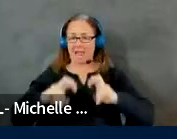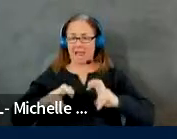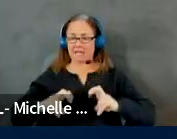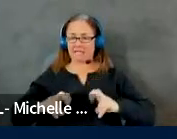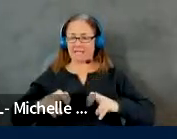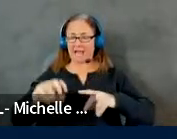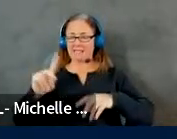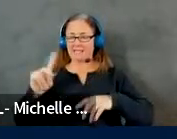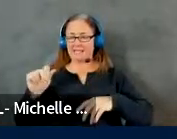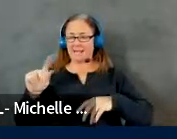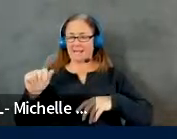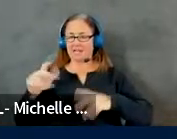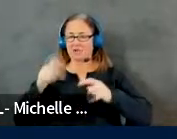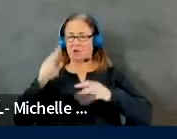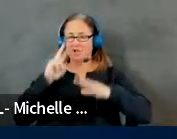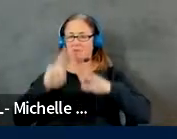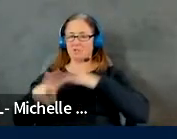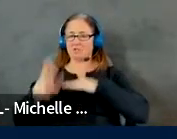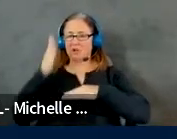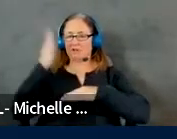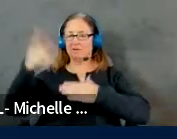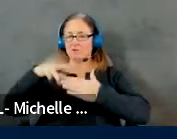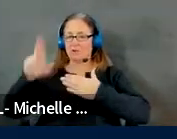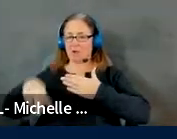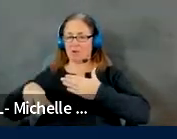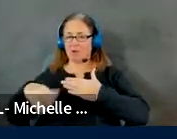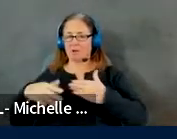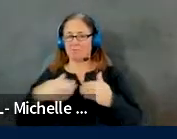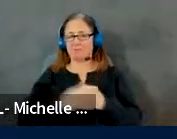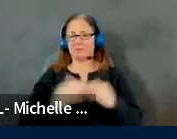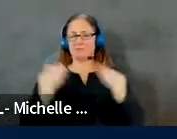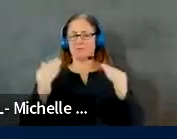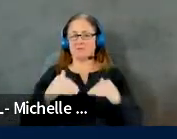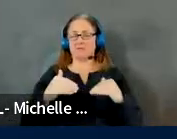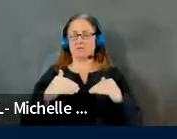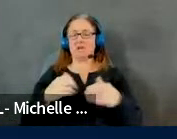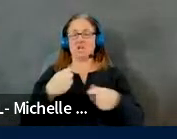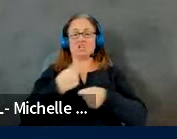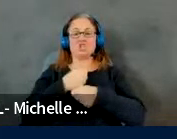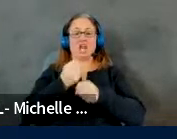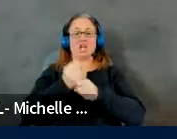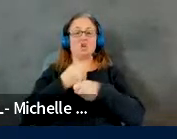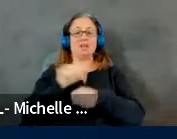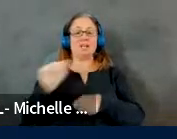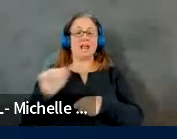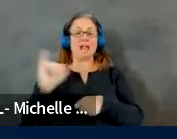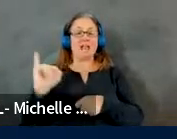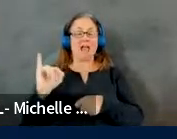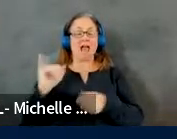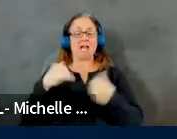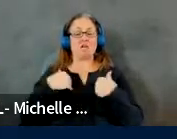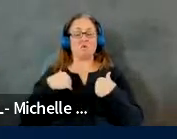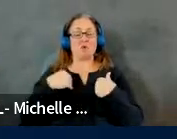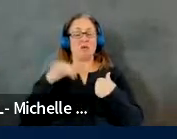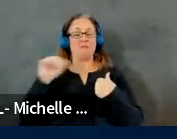to predict future outcomes. Generative AI is where the artificial intelligence is create